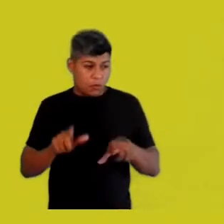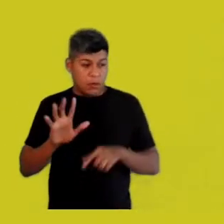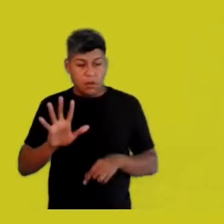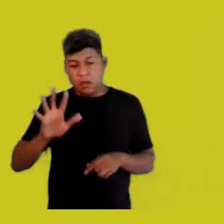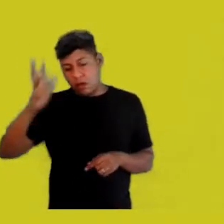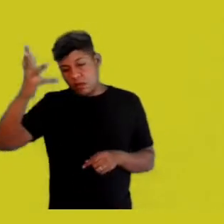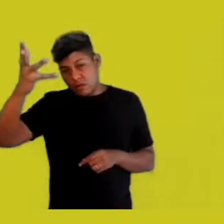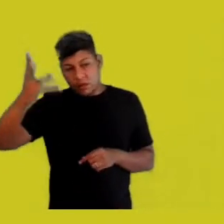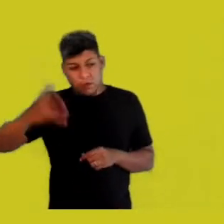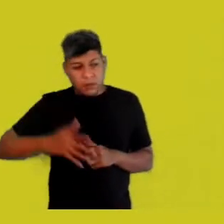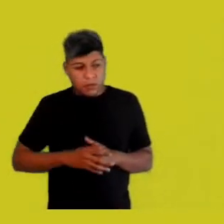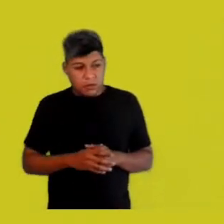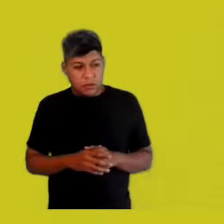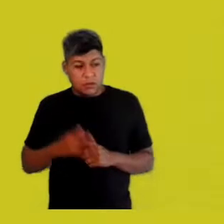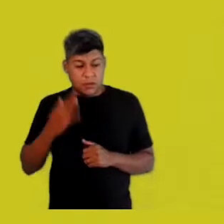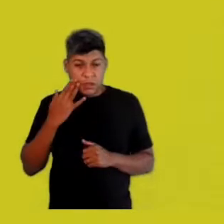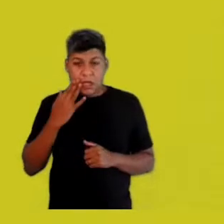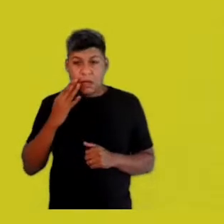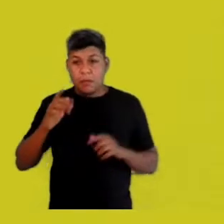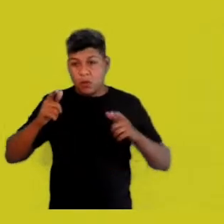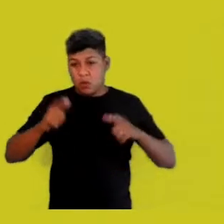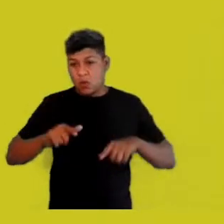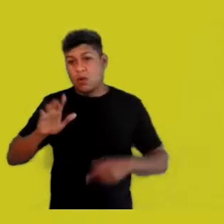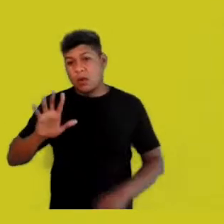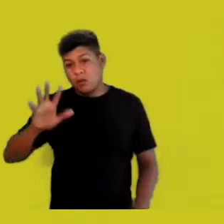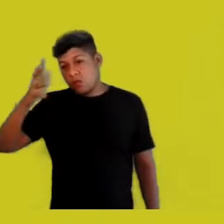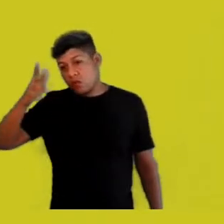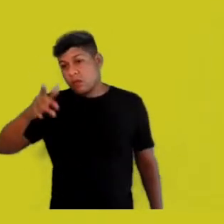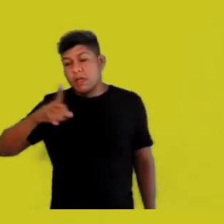And this place of events, to a great extent, of course,